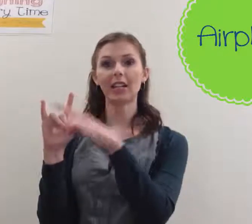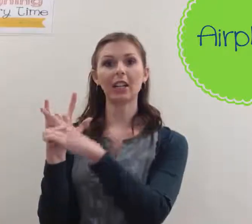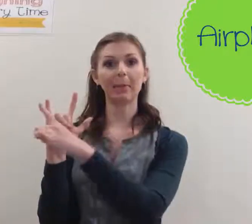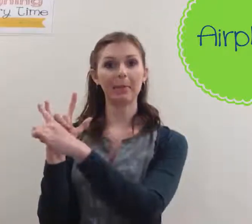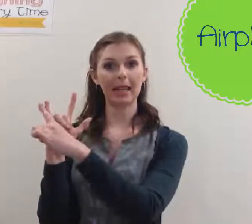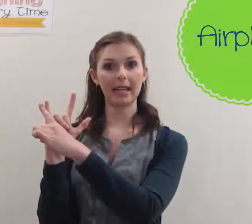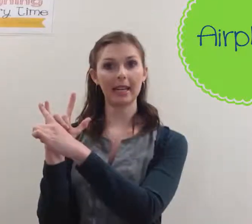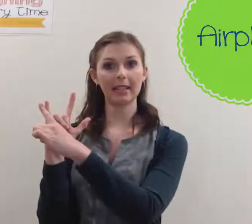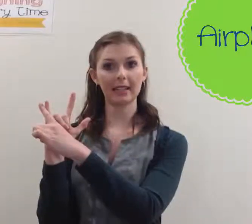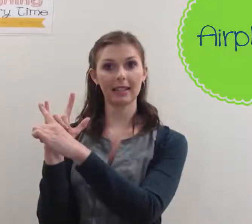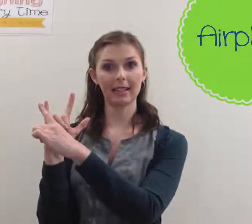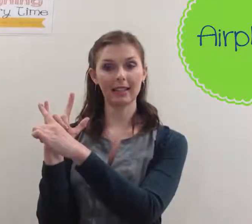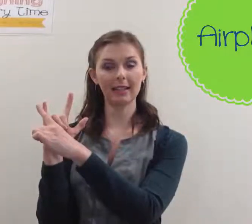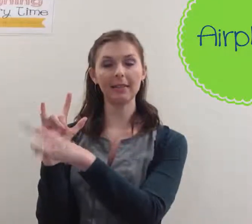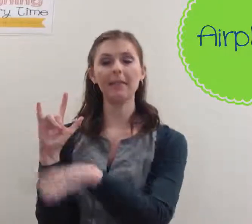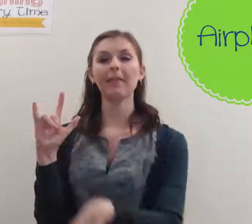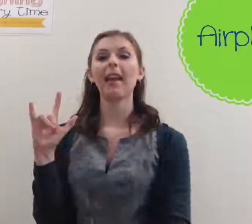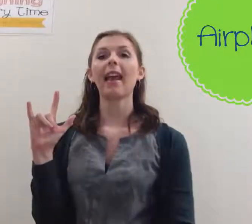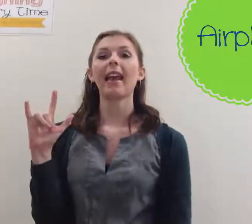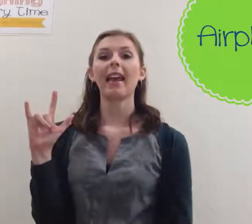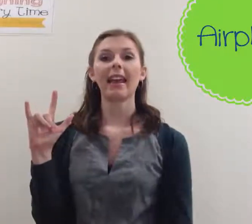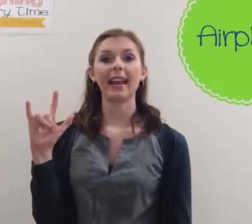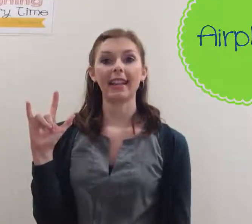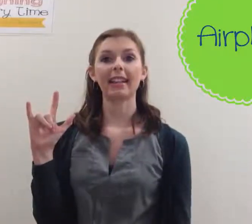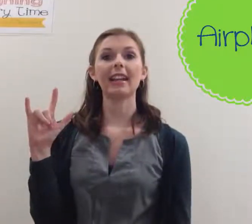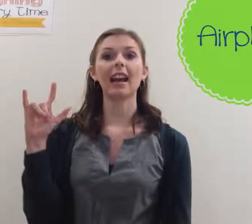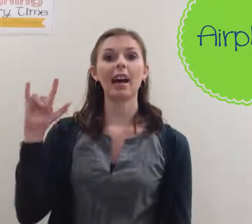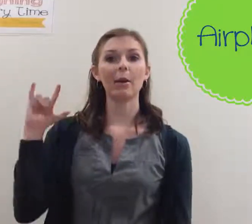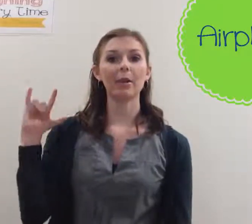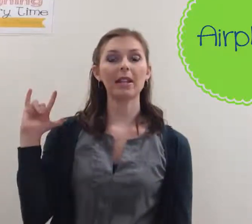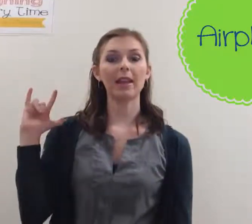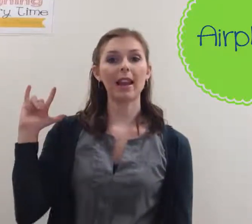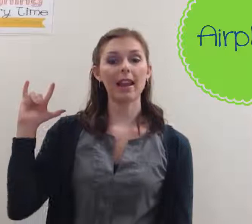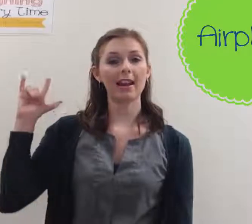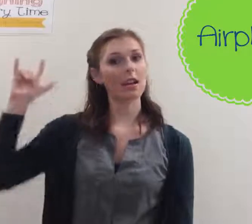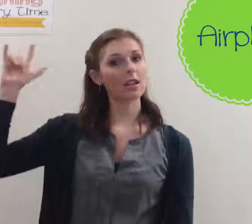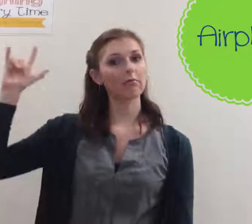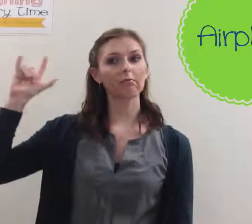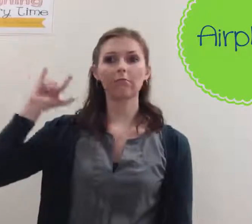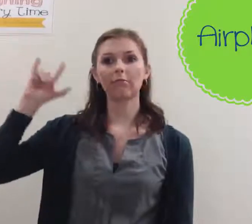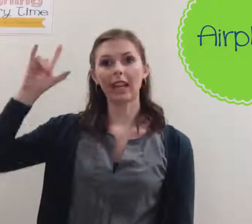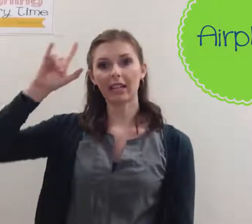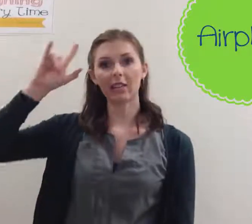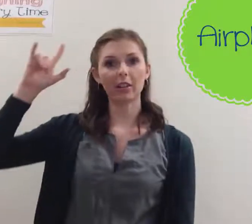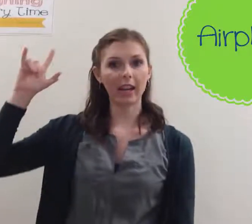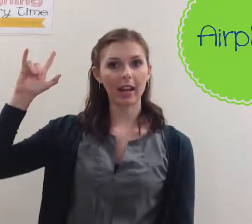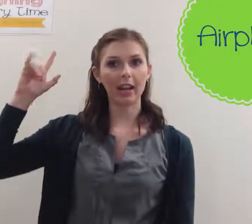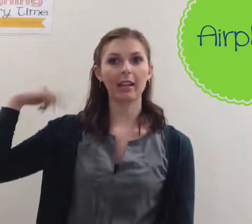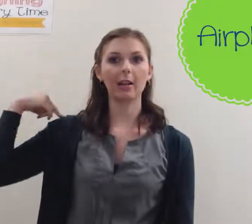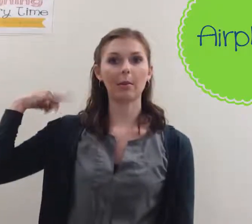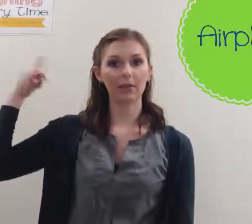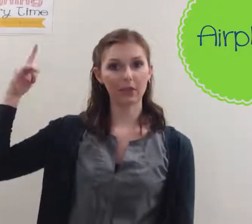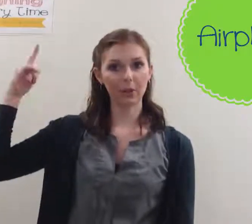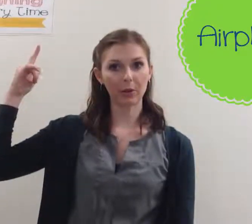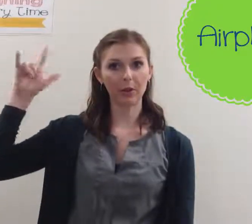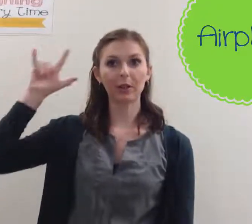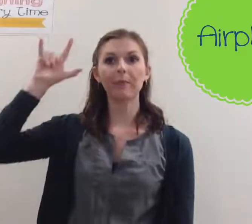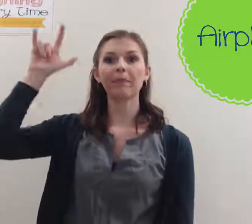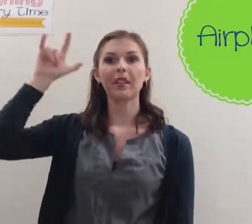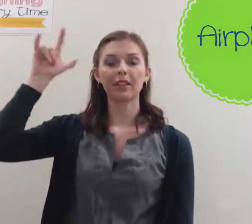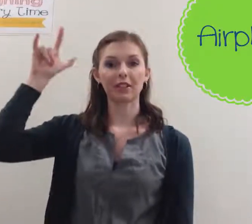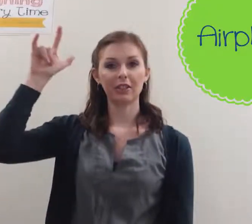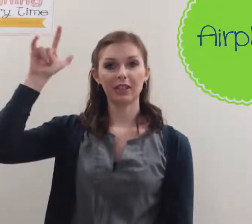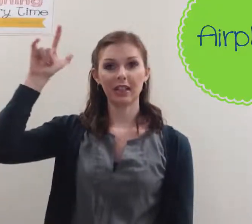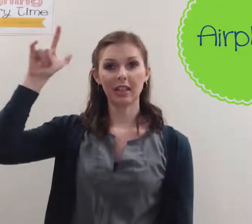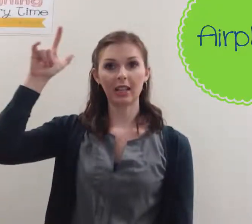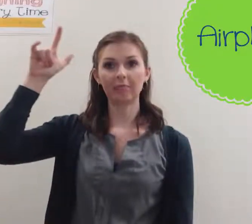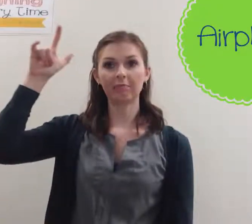finger and pinky extended and up in the air, next to the head, above your shoulder you're just